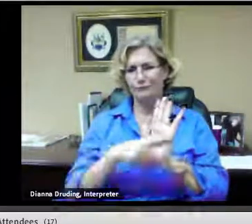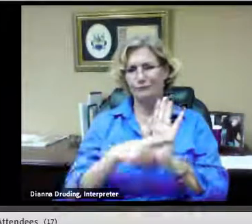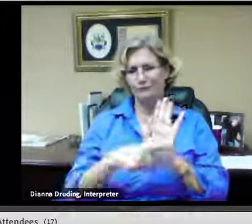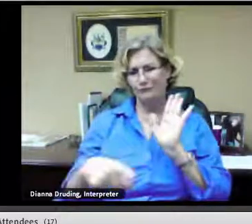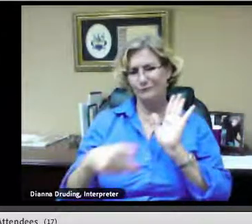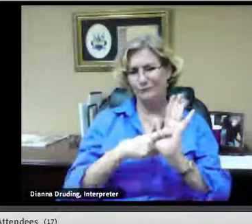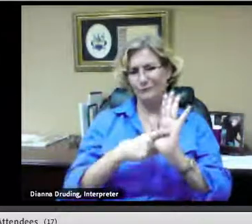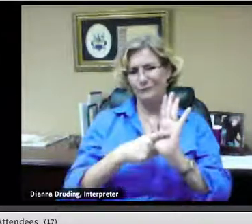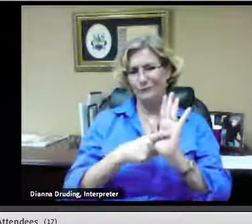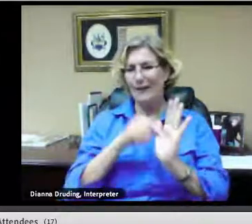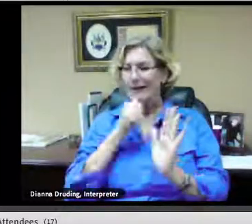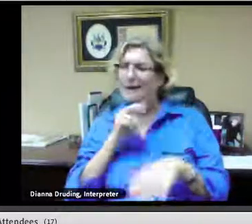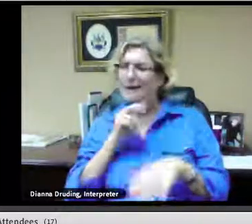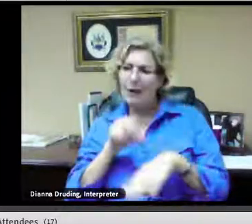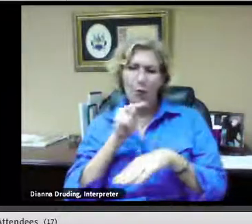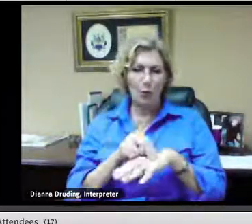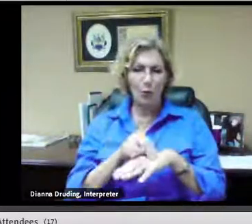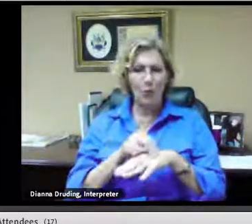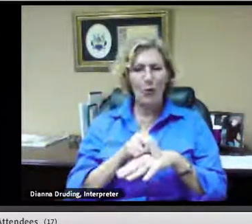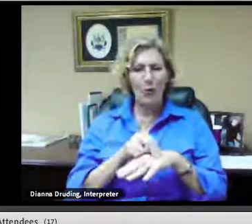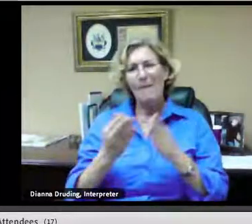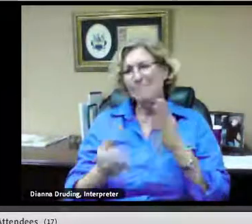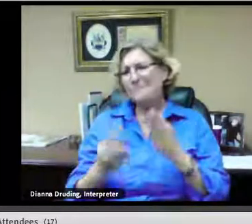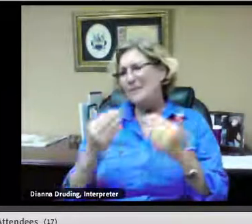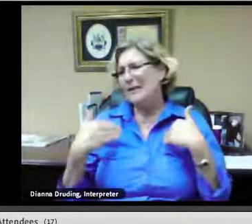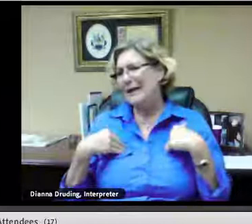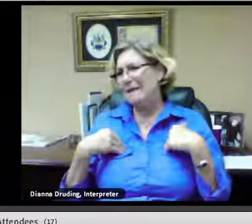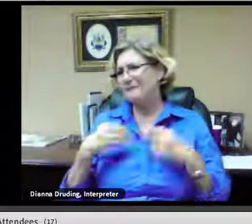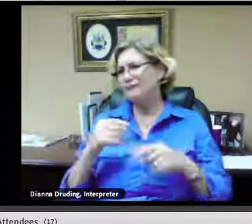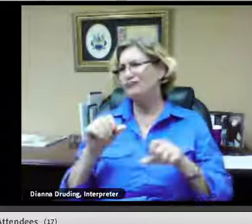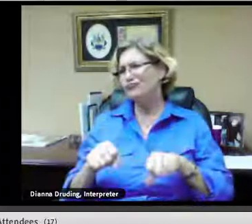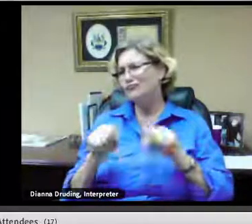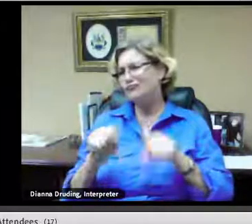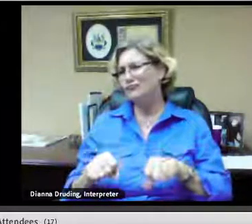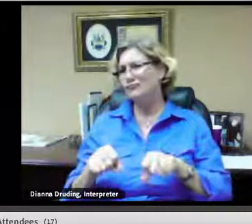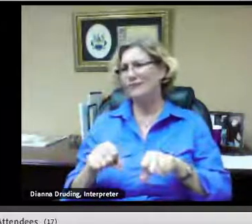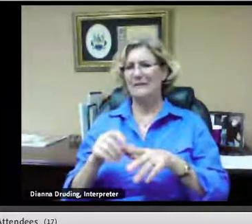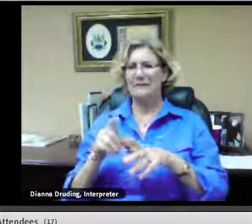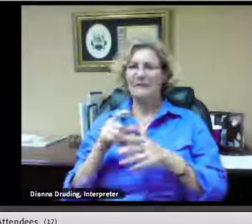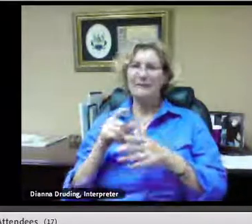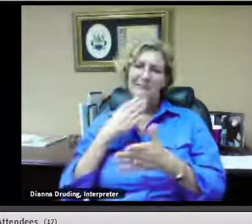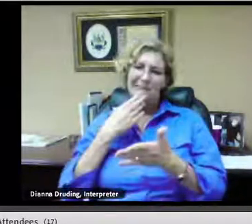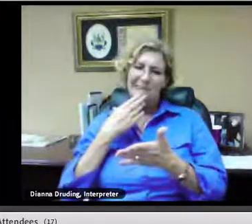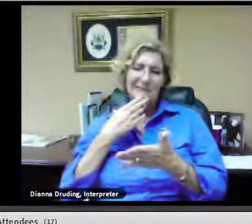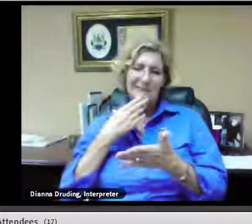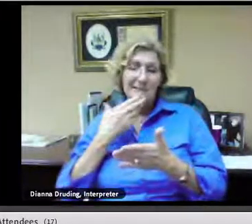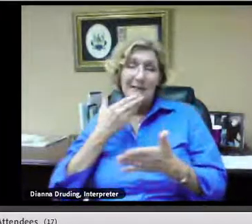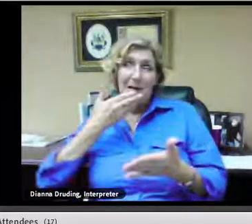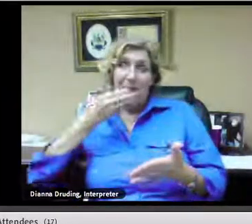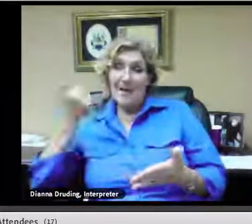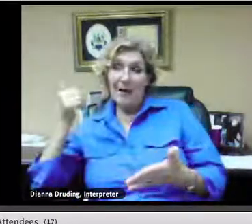or having certain abilities is better than not having certain abilities.